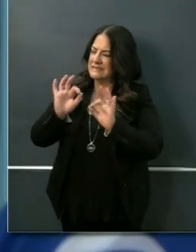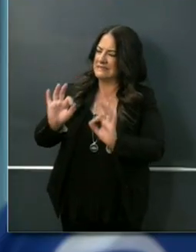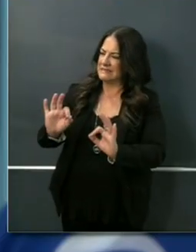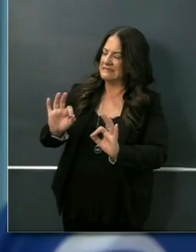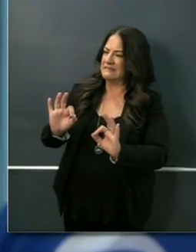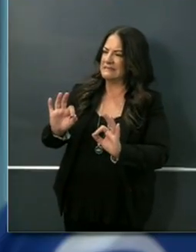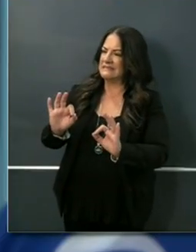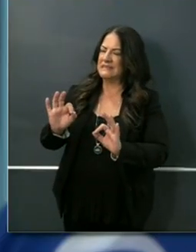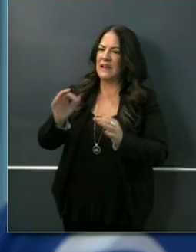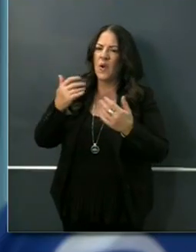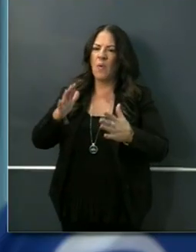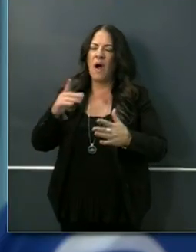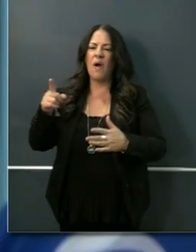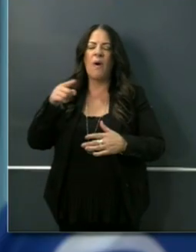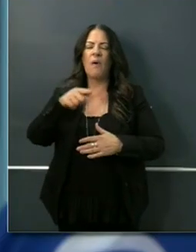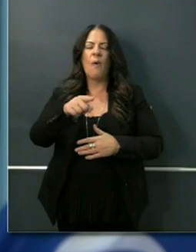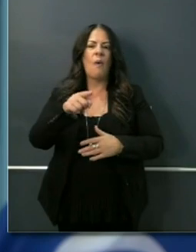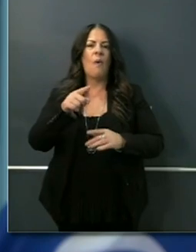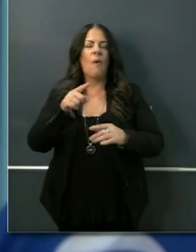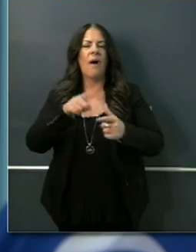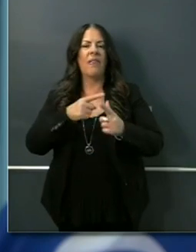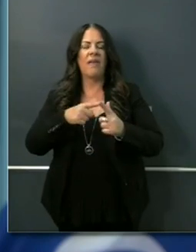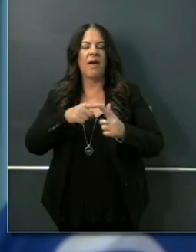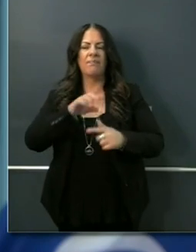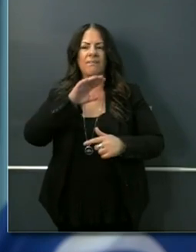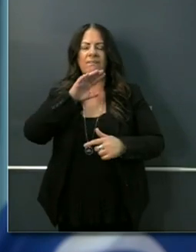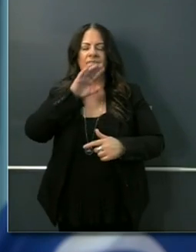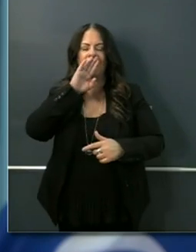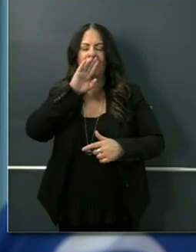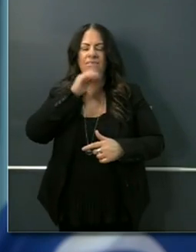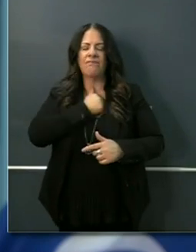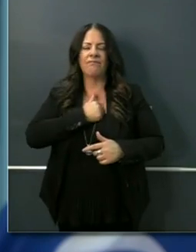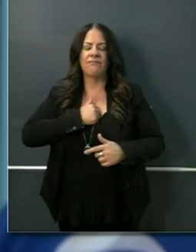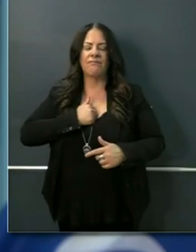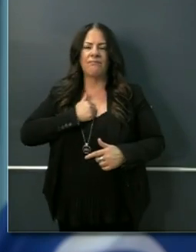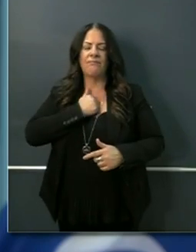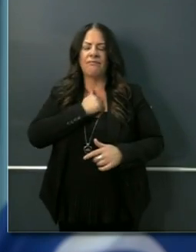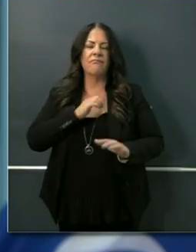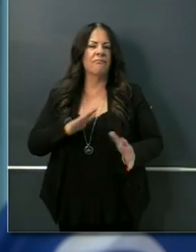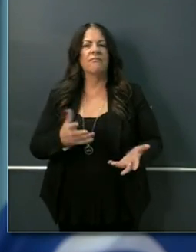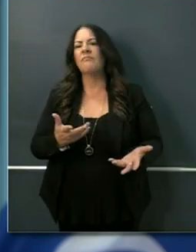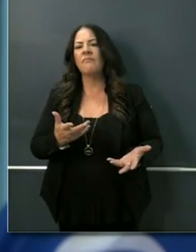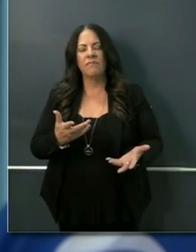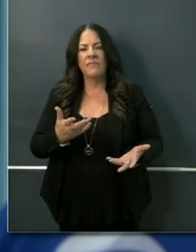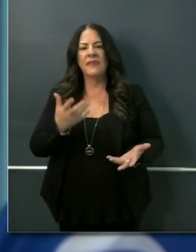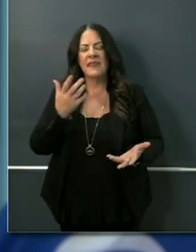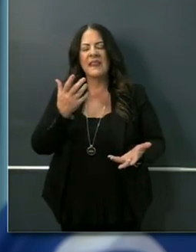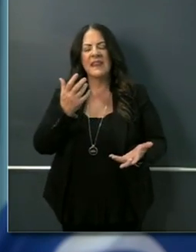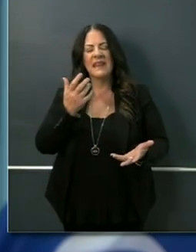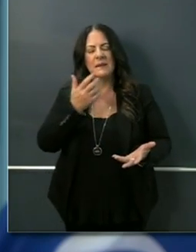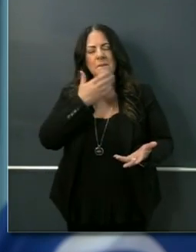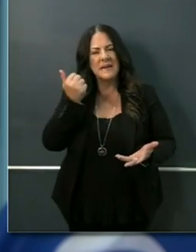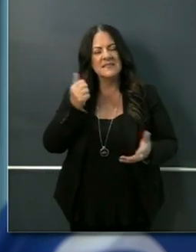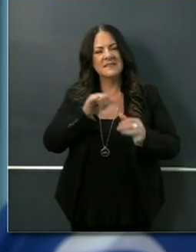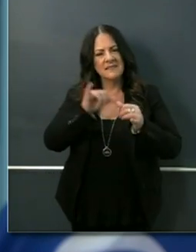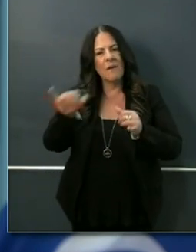IS NOT OPEN, ABIDE BY THE RULES. IF IT IS OPEN JUST ABIDE BY SOCIAL DISTANCING, PRACTICING